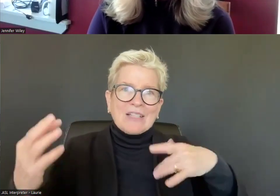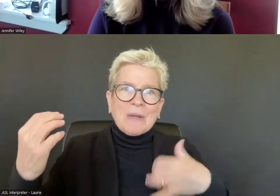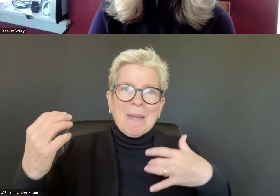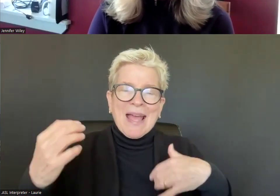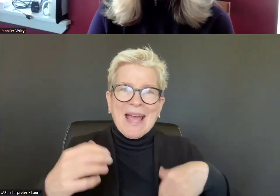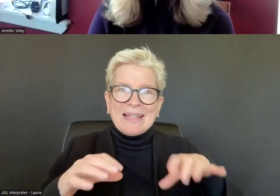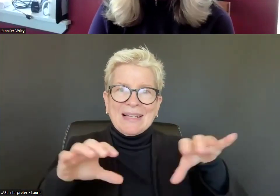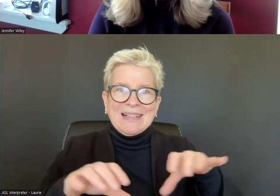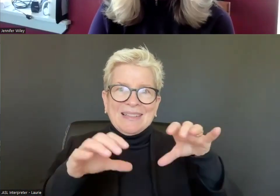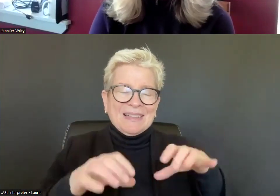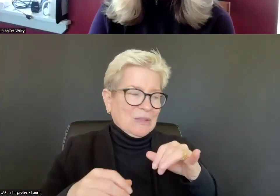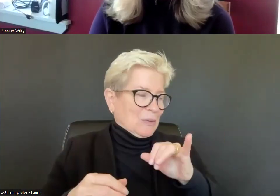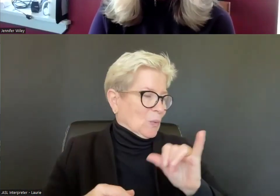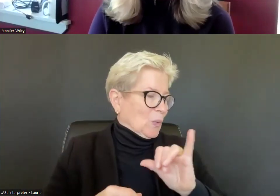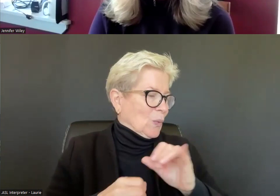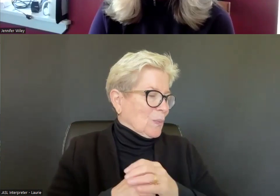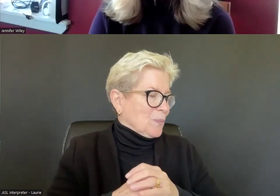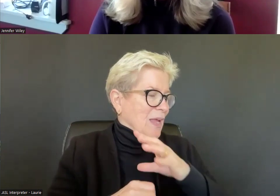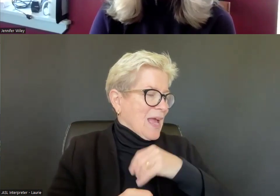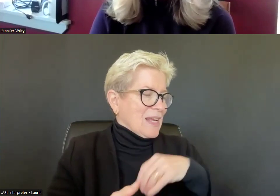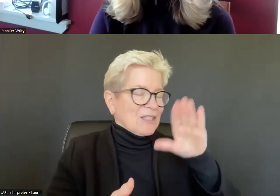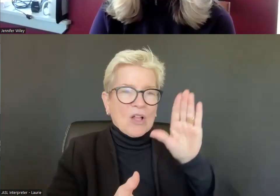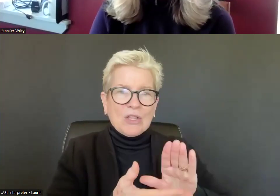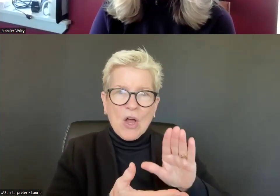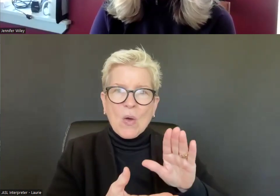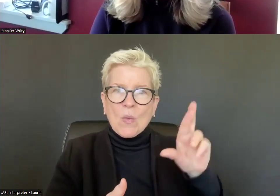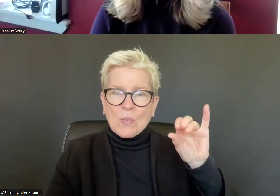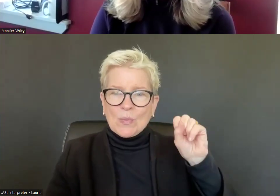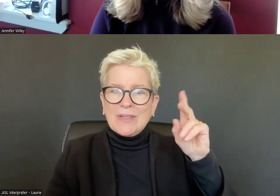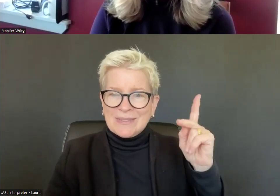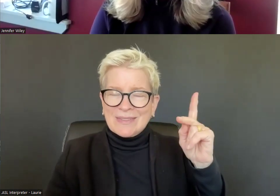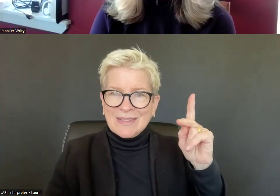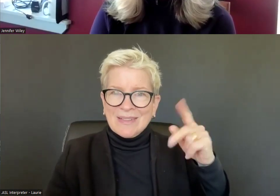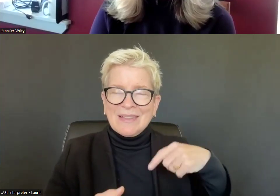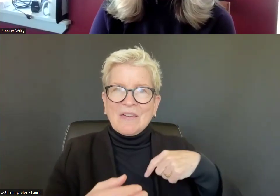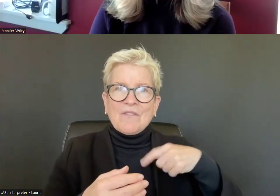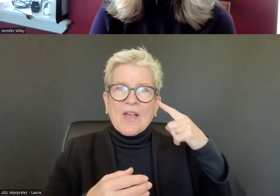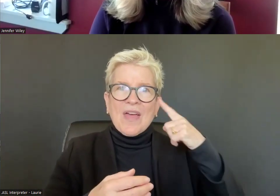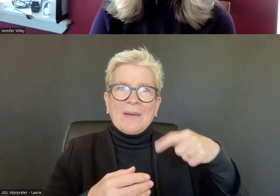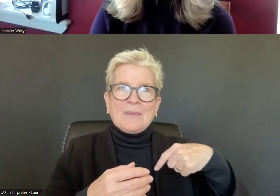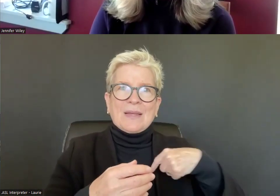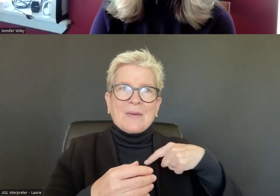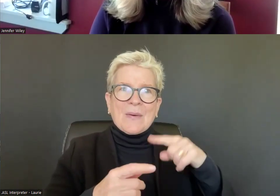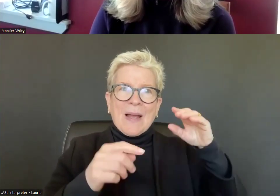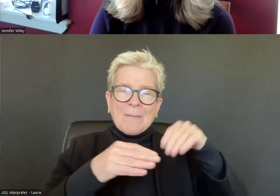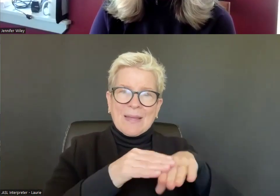low risk environment to take a look at another entry point, and then finally,